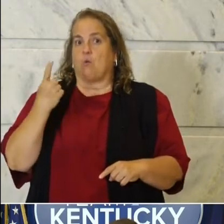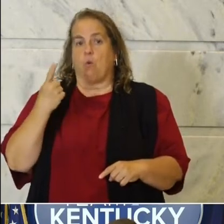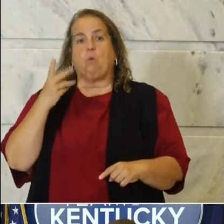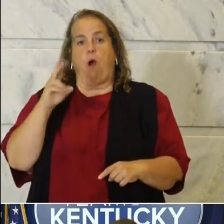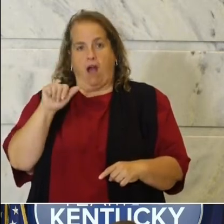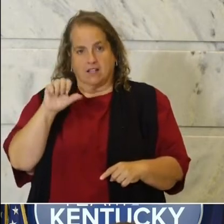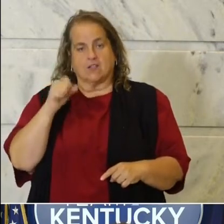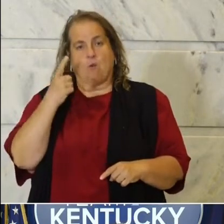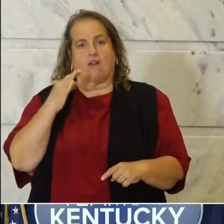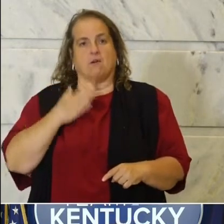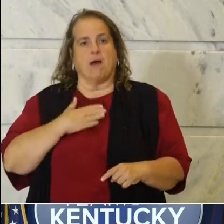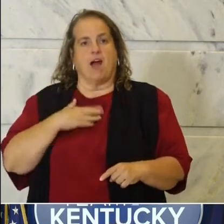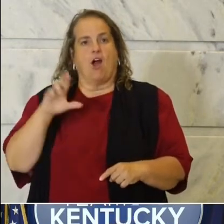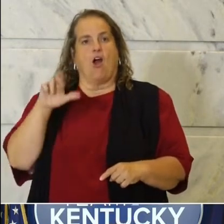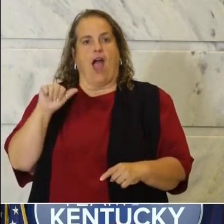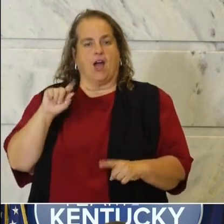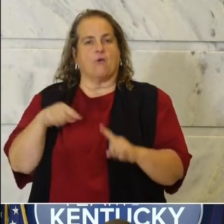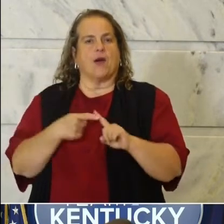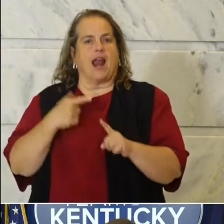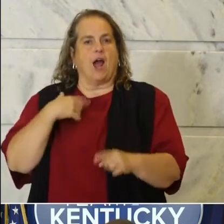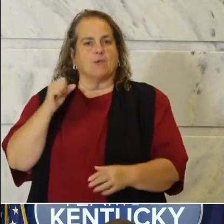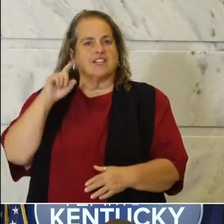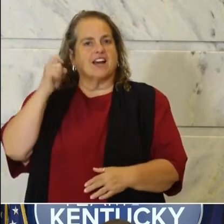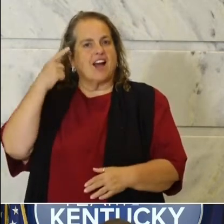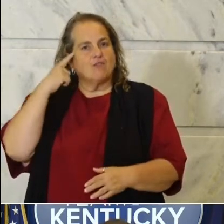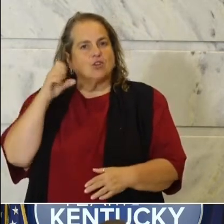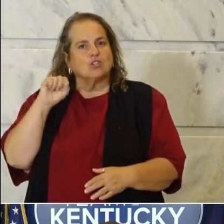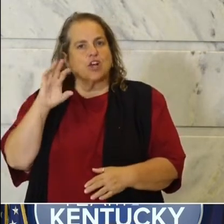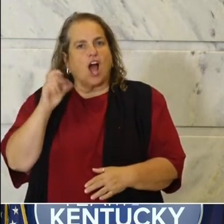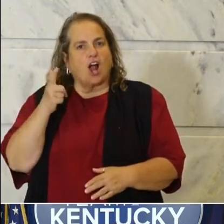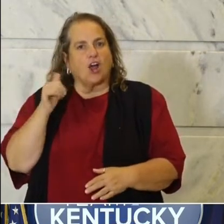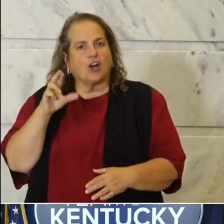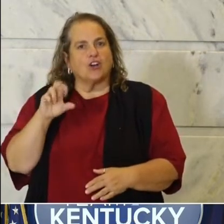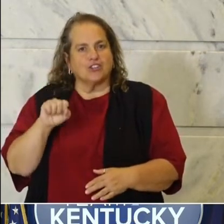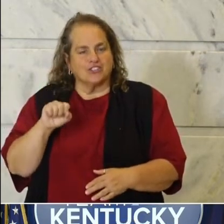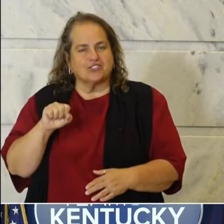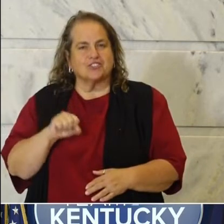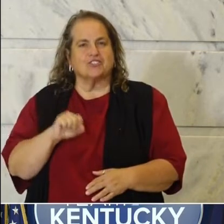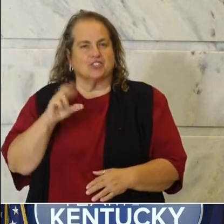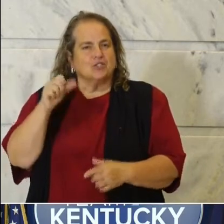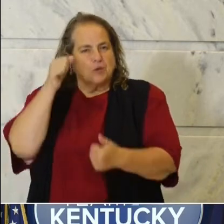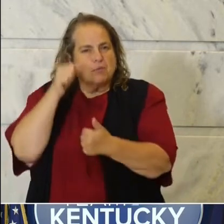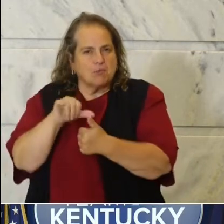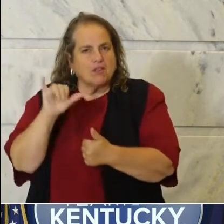a governor scholar. So she remembered that. And then she reminded me, uh, last one.